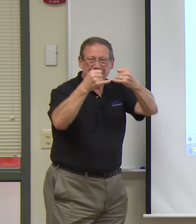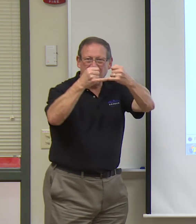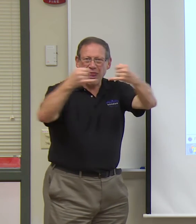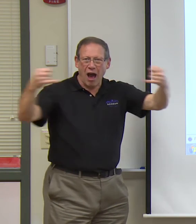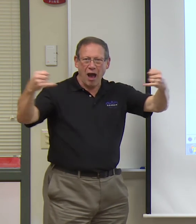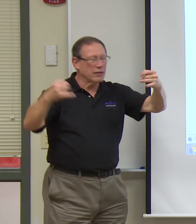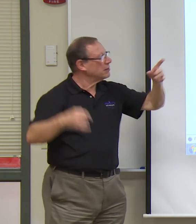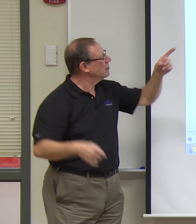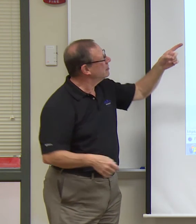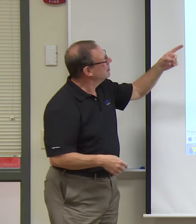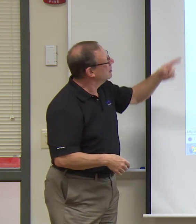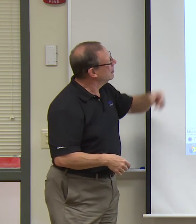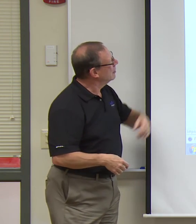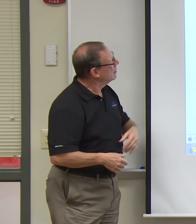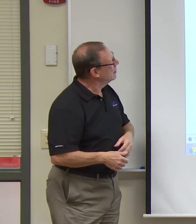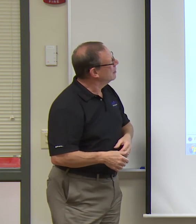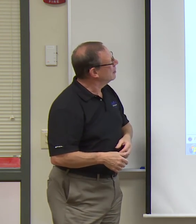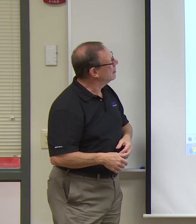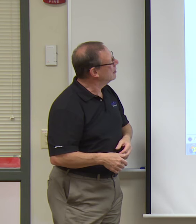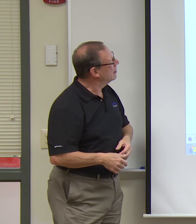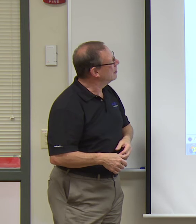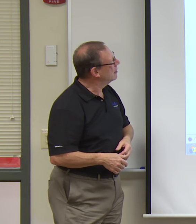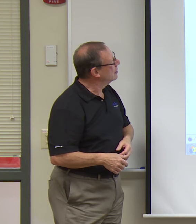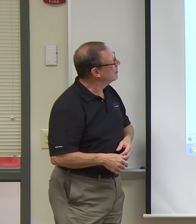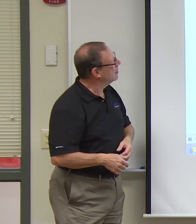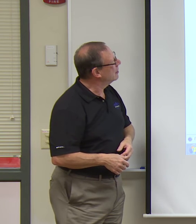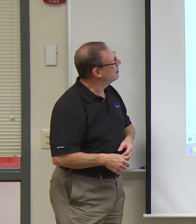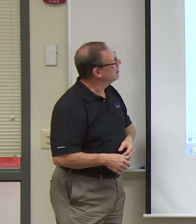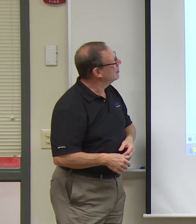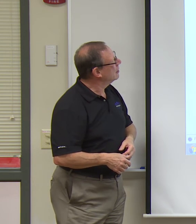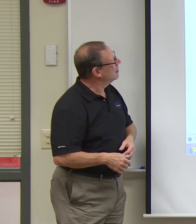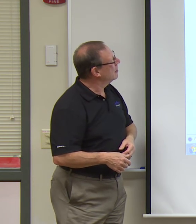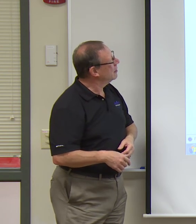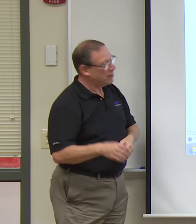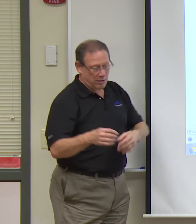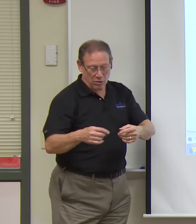and just move them into different modules or reorder them.